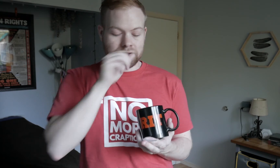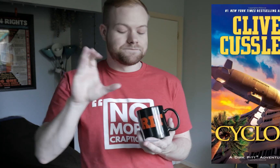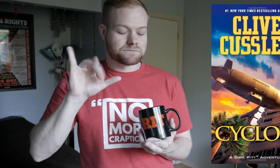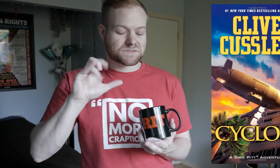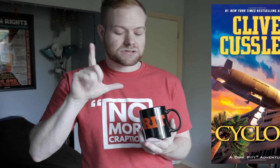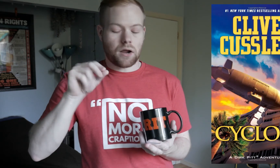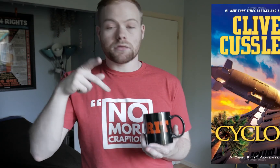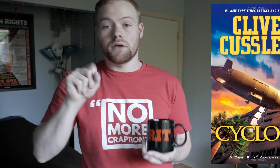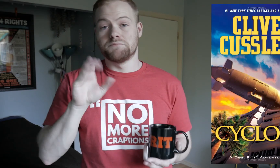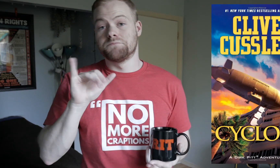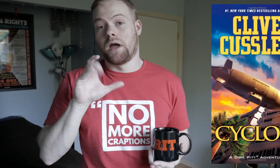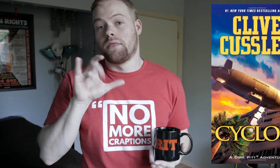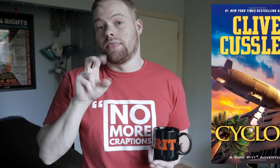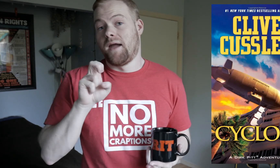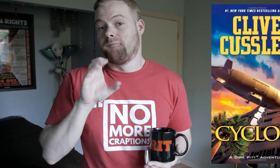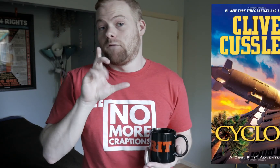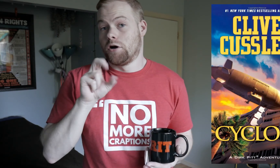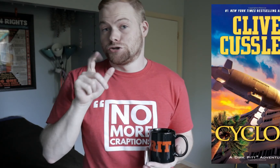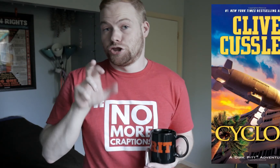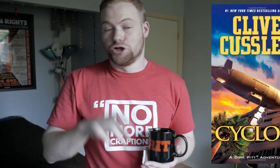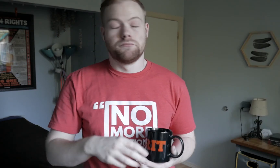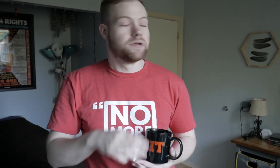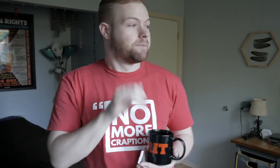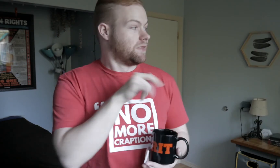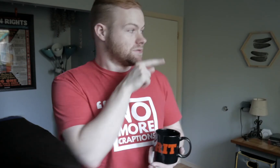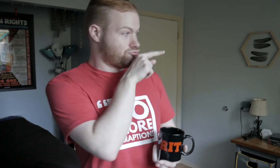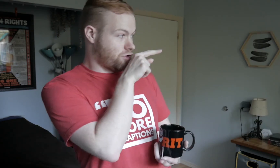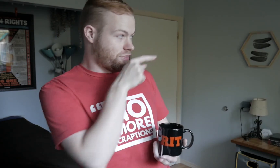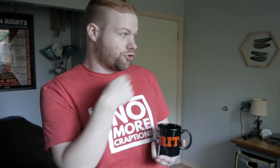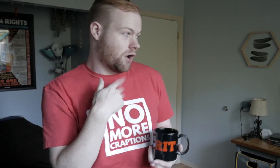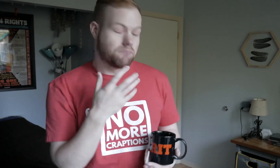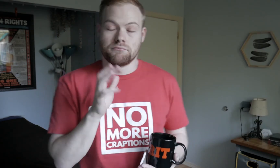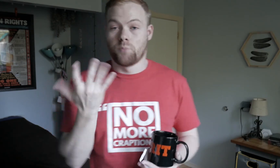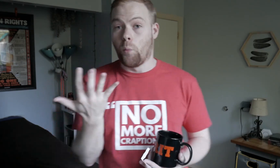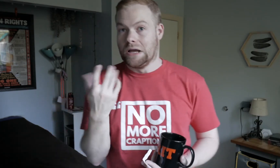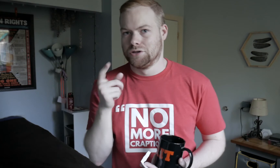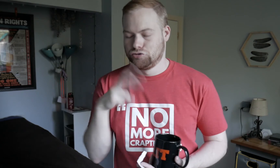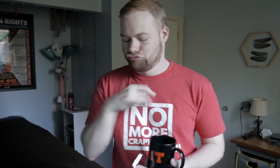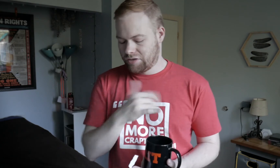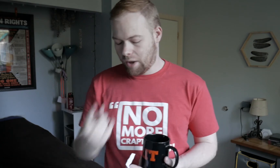Cyclops by Clive Cussler. That’s right there, I’ve been waiting to read that one.